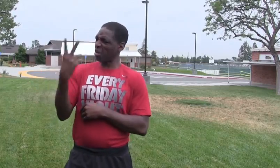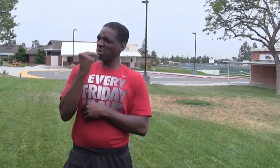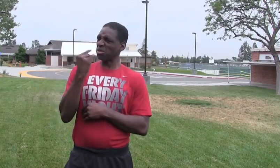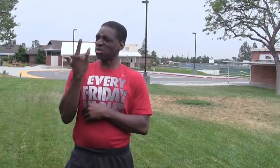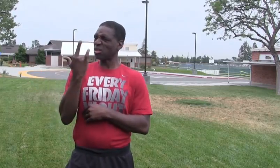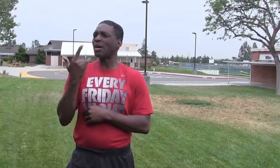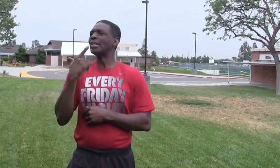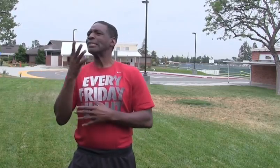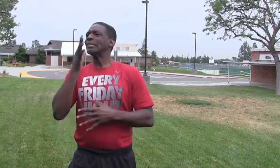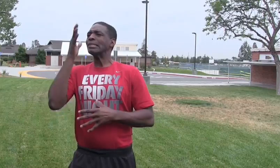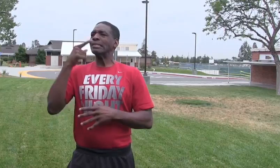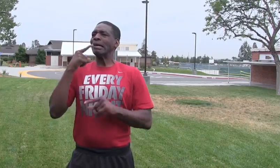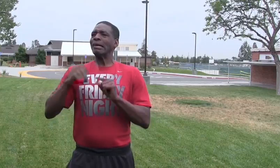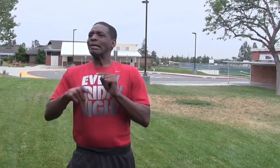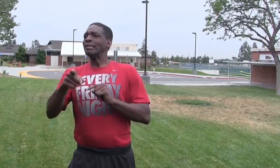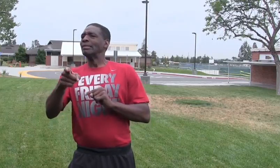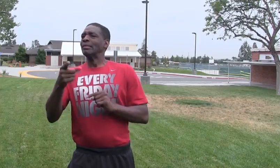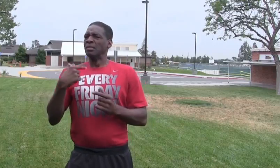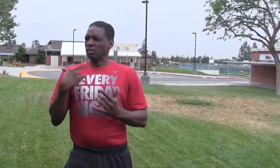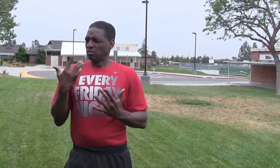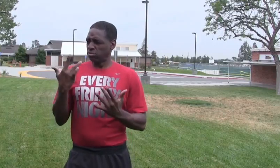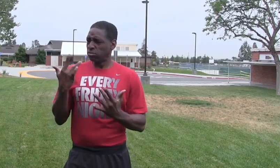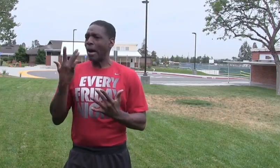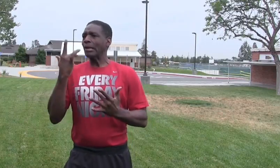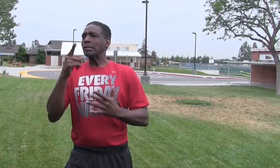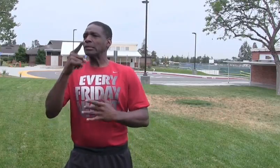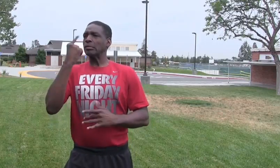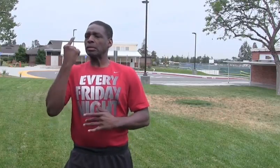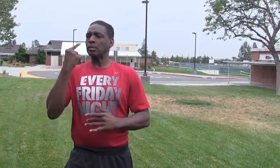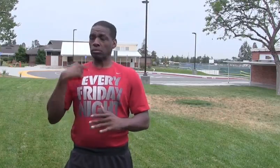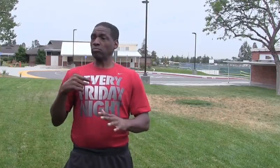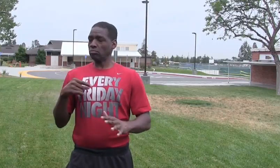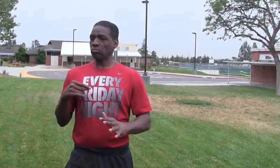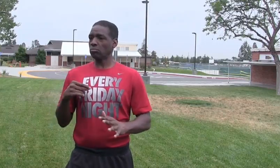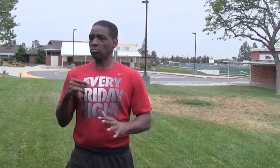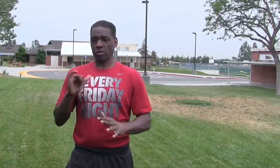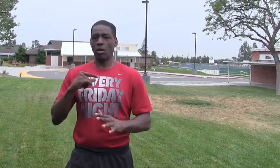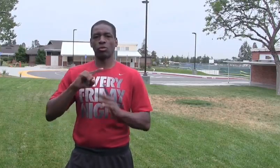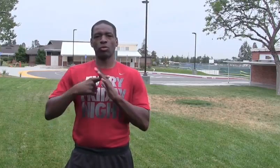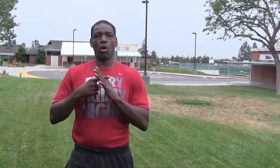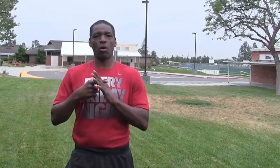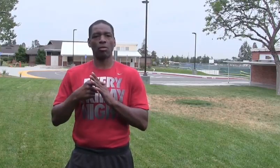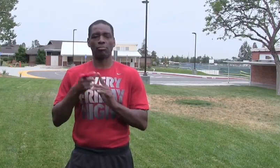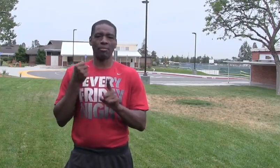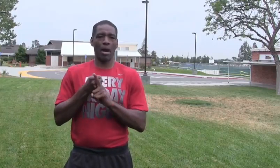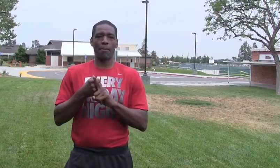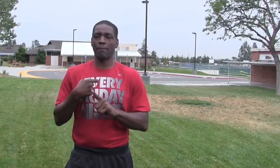When I asked why, I found out the parents didn’t want me to come over because I was black. That was a real wake­up call for me.